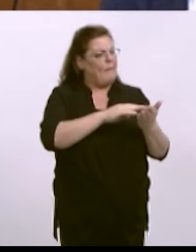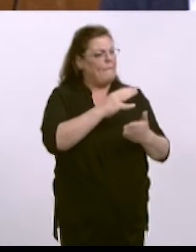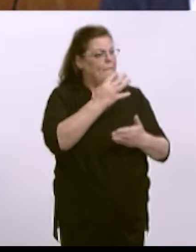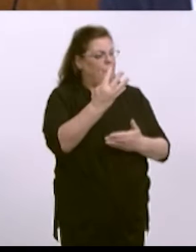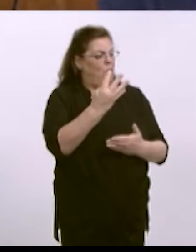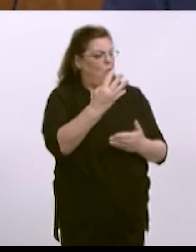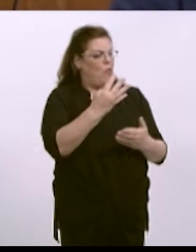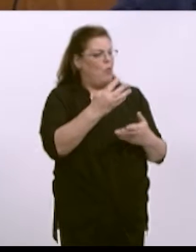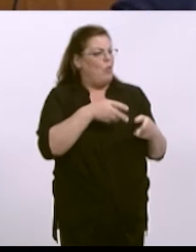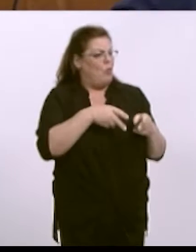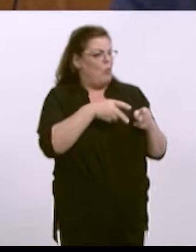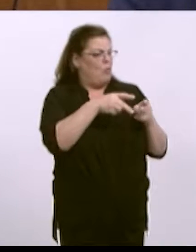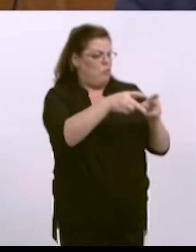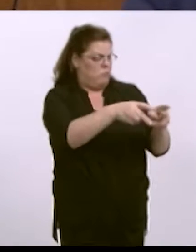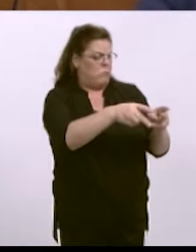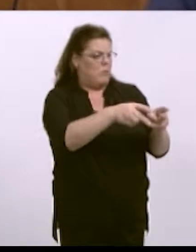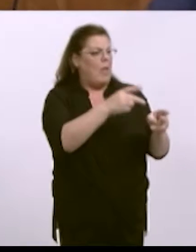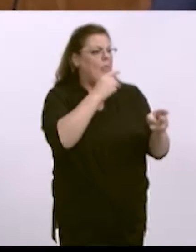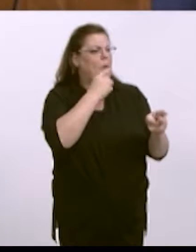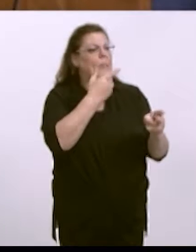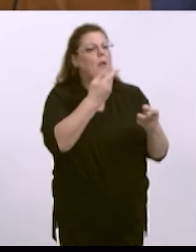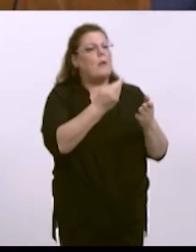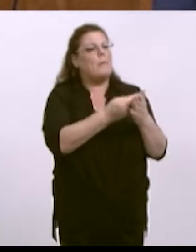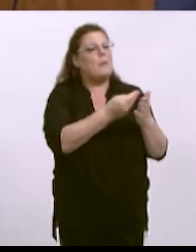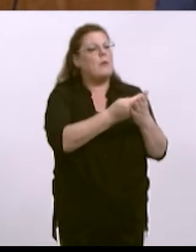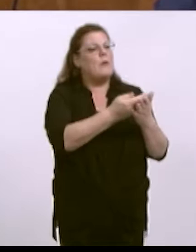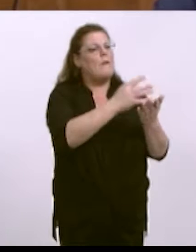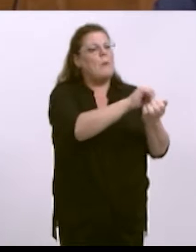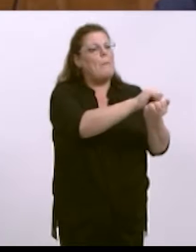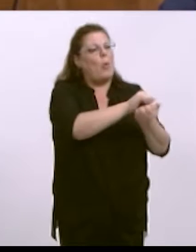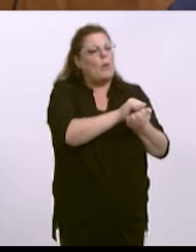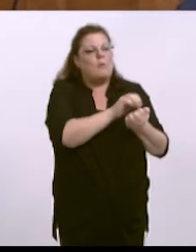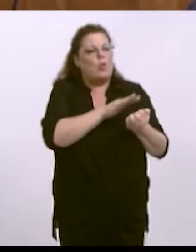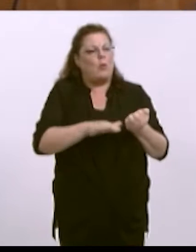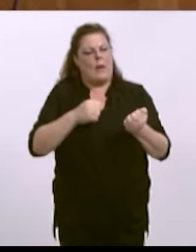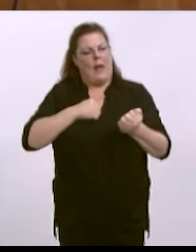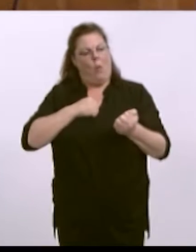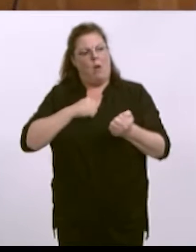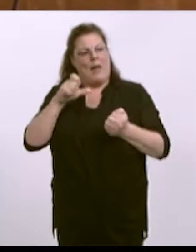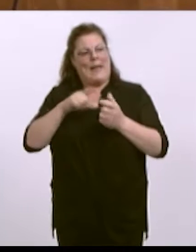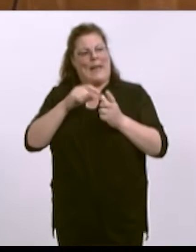be financed through borrowing and not through our own capital budgets. We are more than